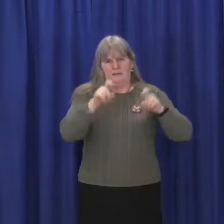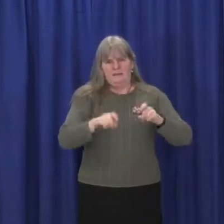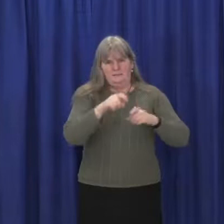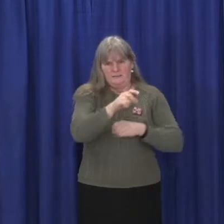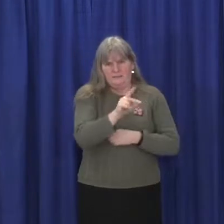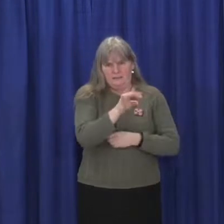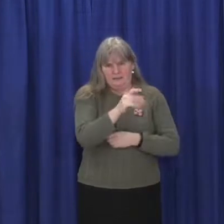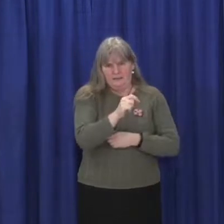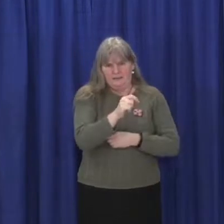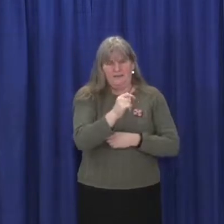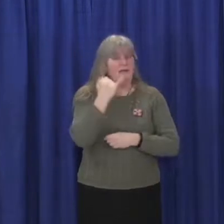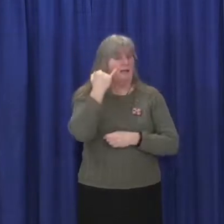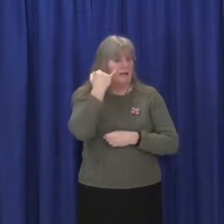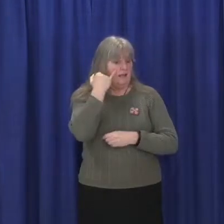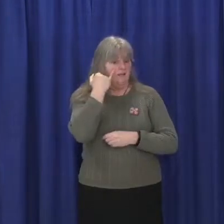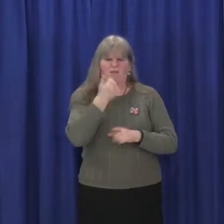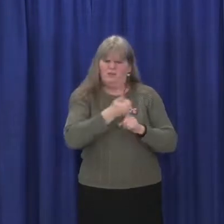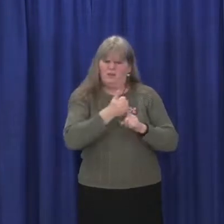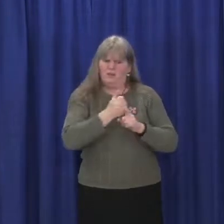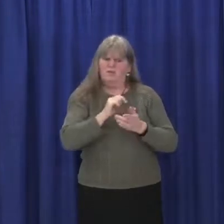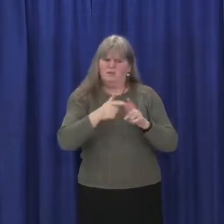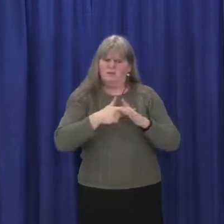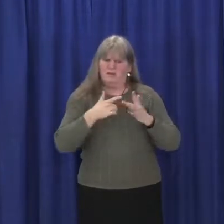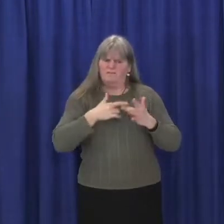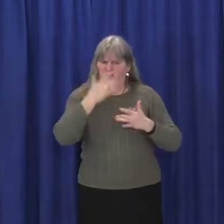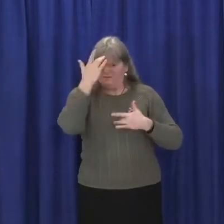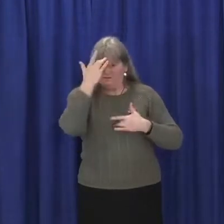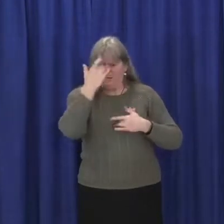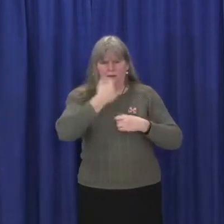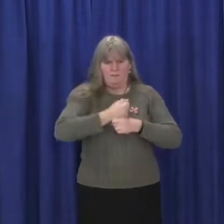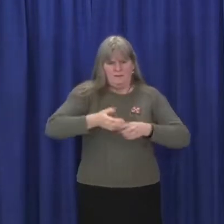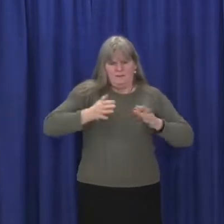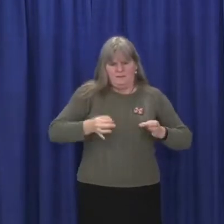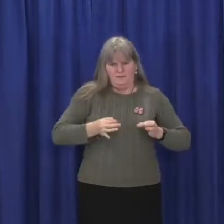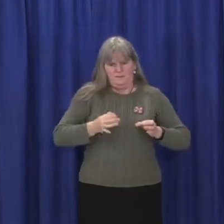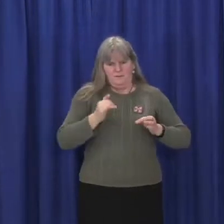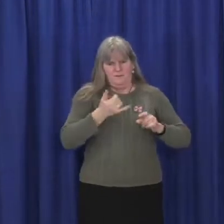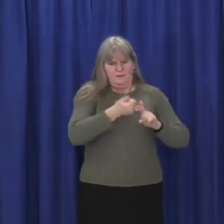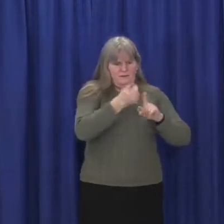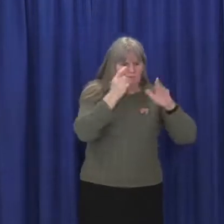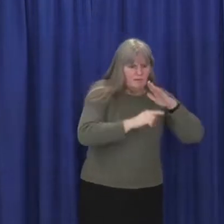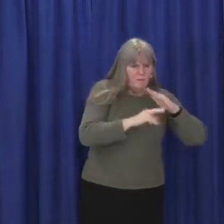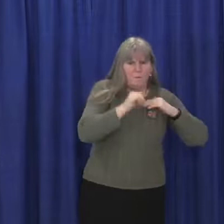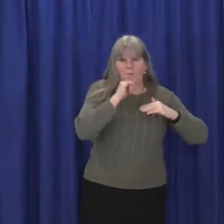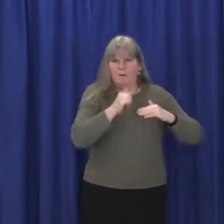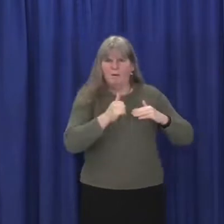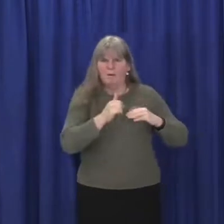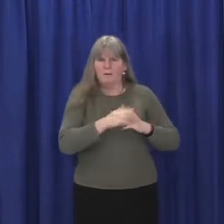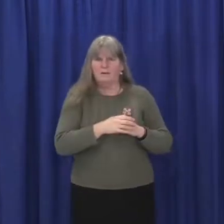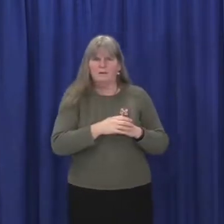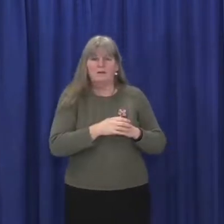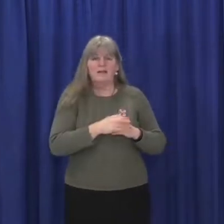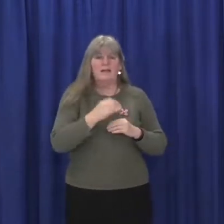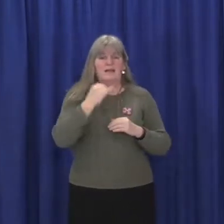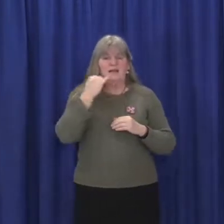they can take that test and know whether they should isolate at home. If you have symptoms and fit the new criteria